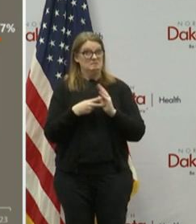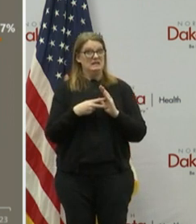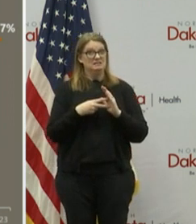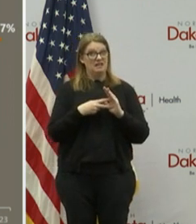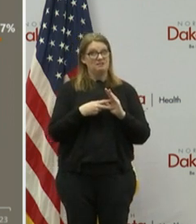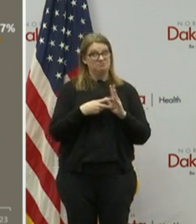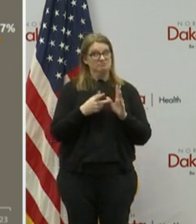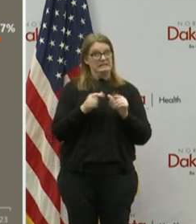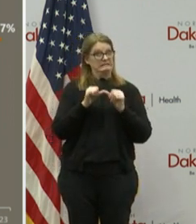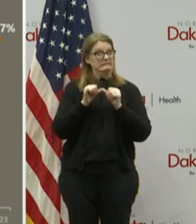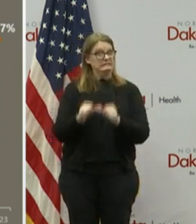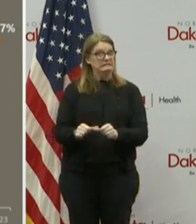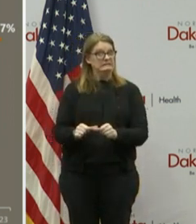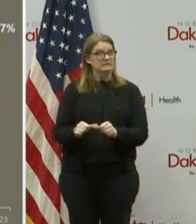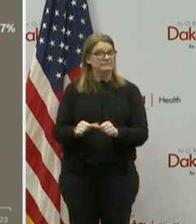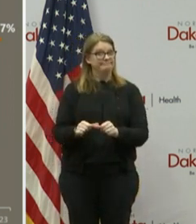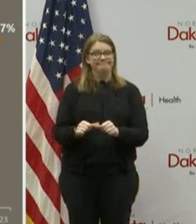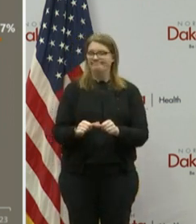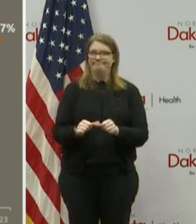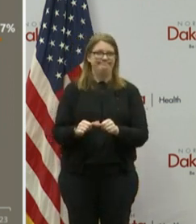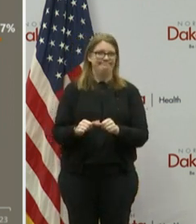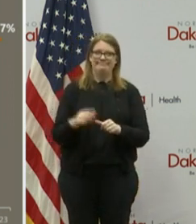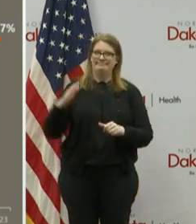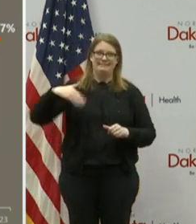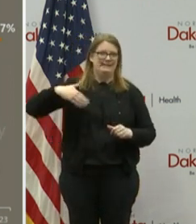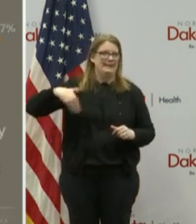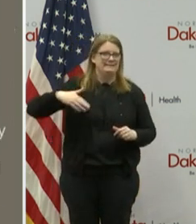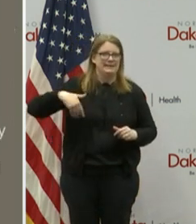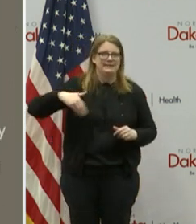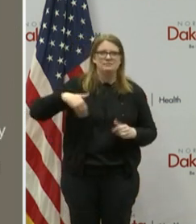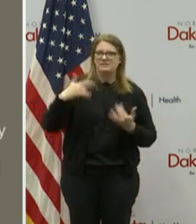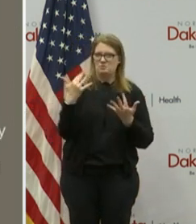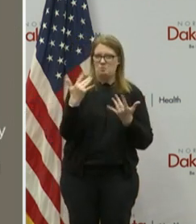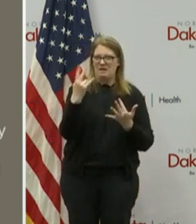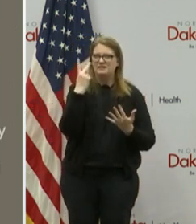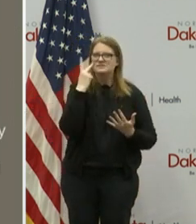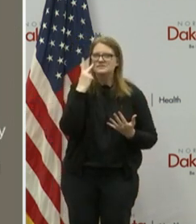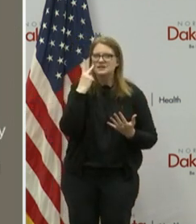OF TESTING. IT IS TOO EARLY TO CALL THIS A TREND.